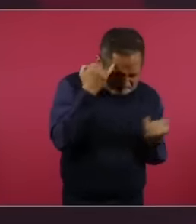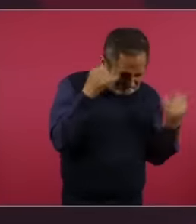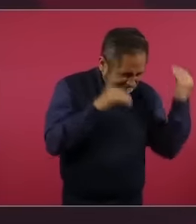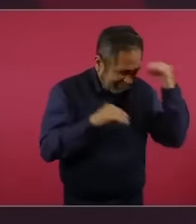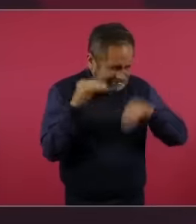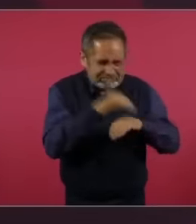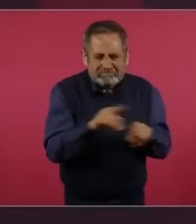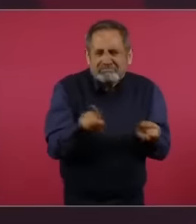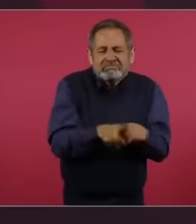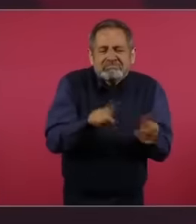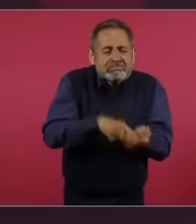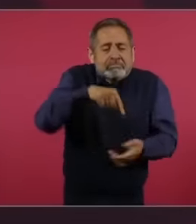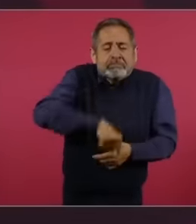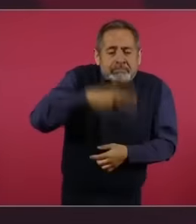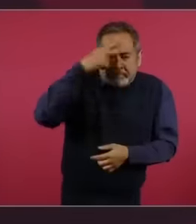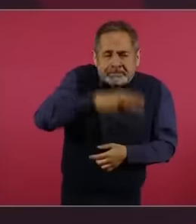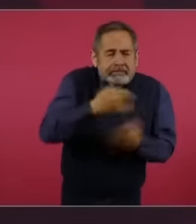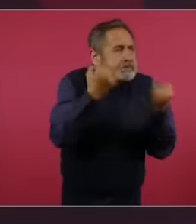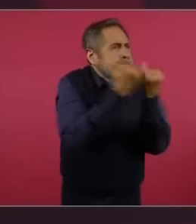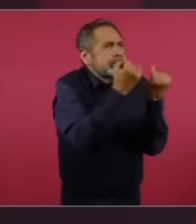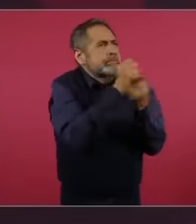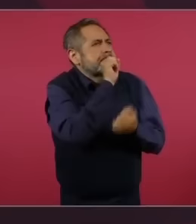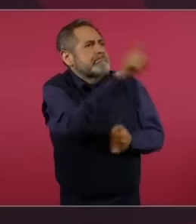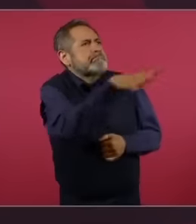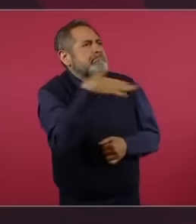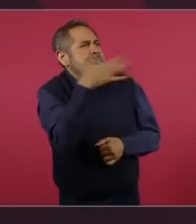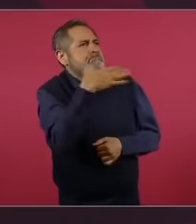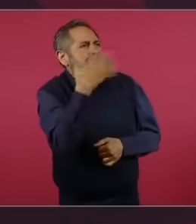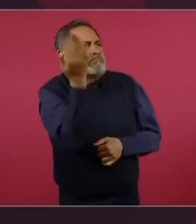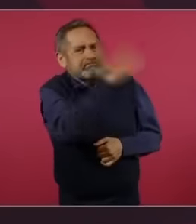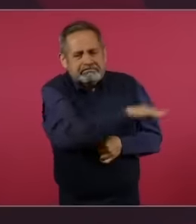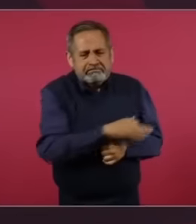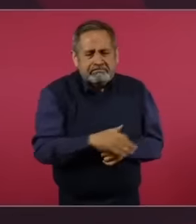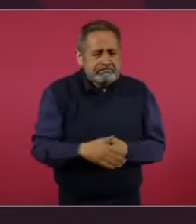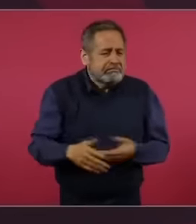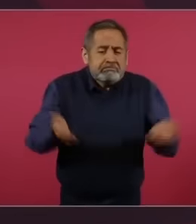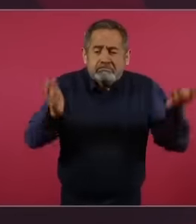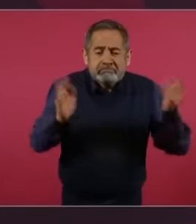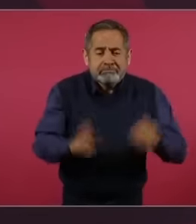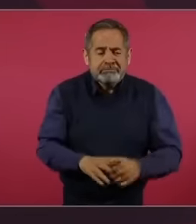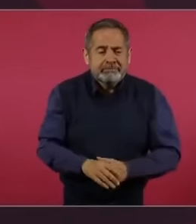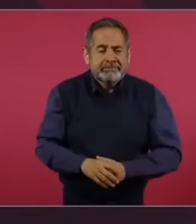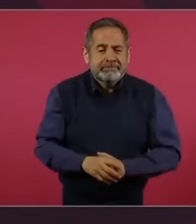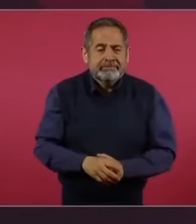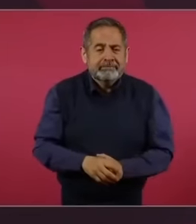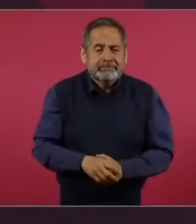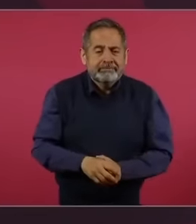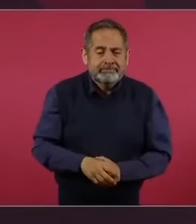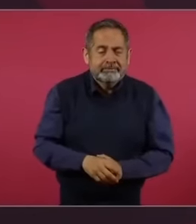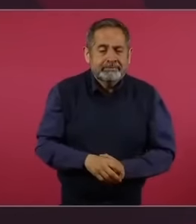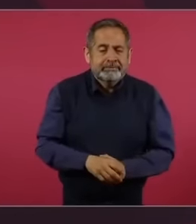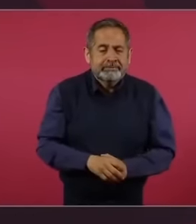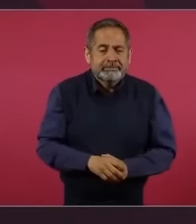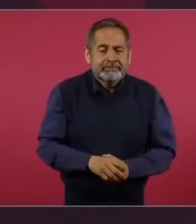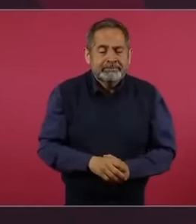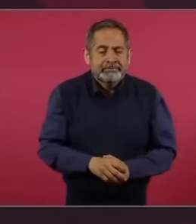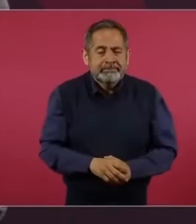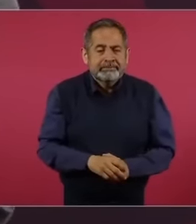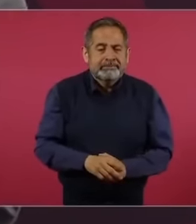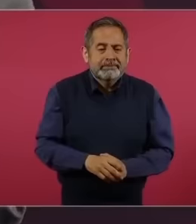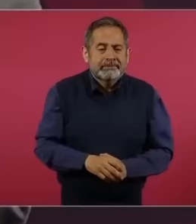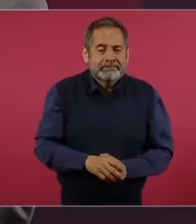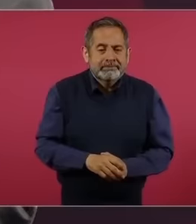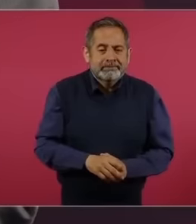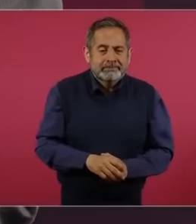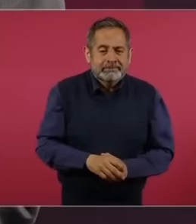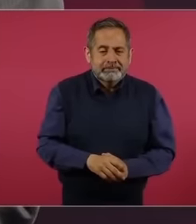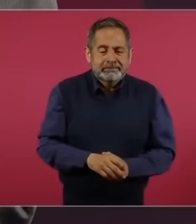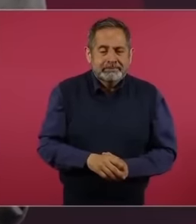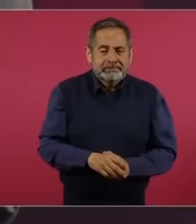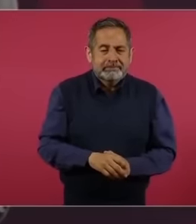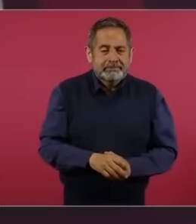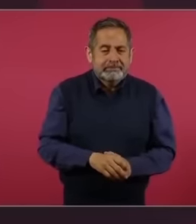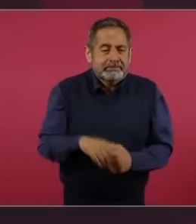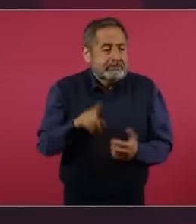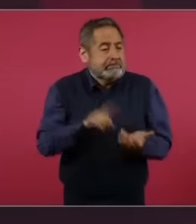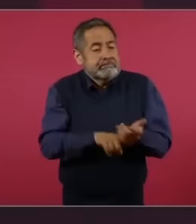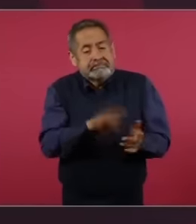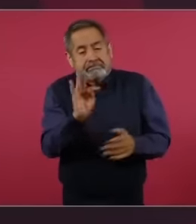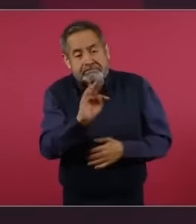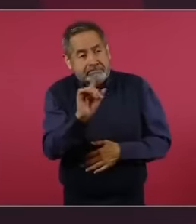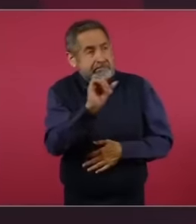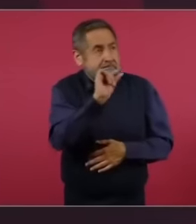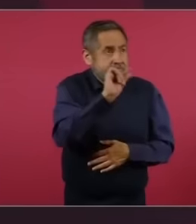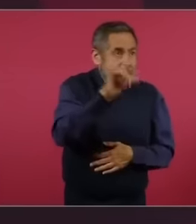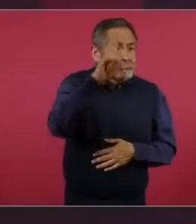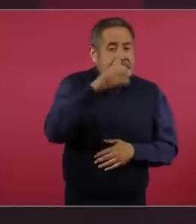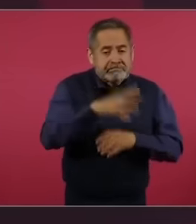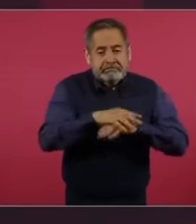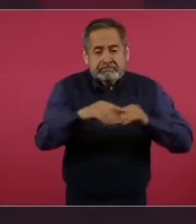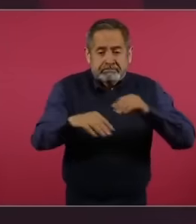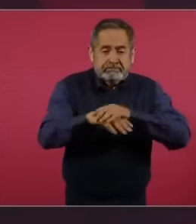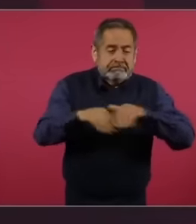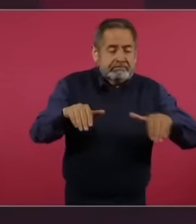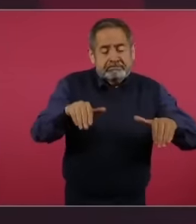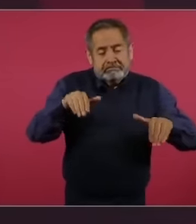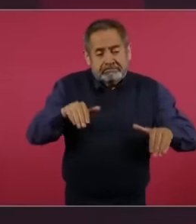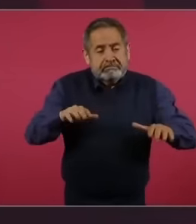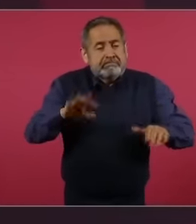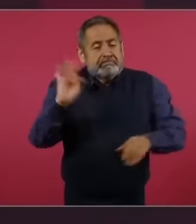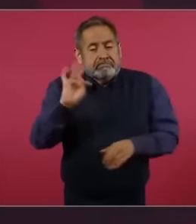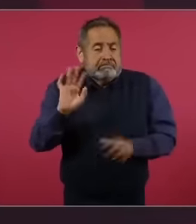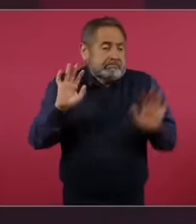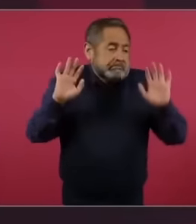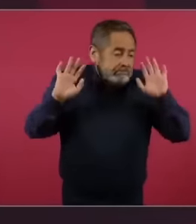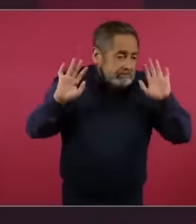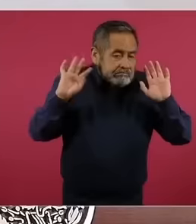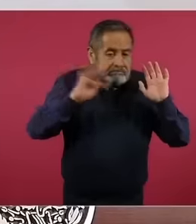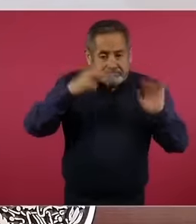ours. It could be that the Mexican press is more professional and more objective. The specific case